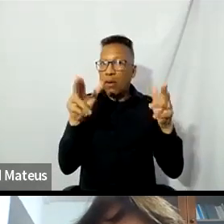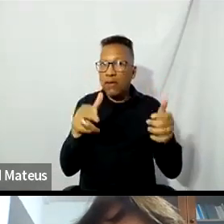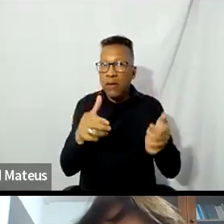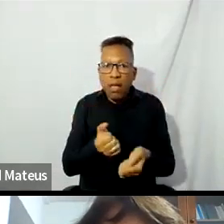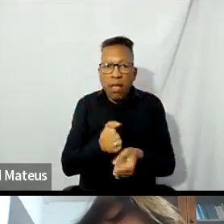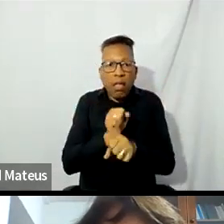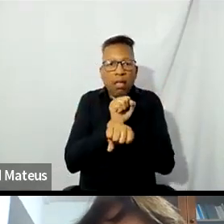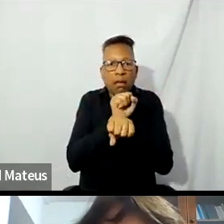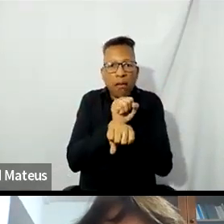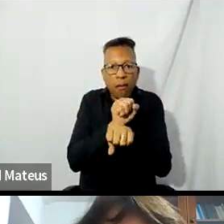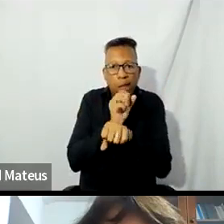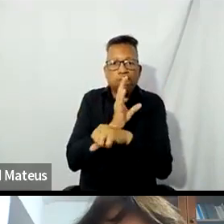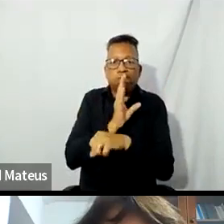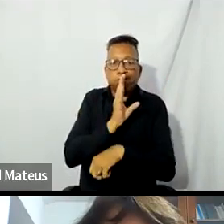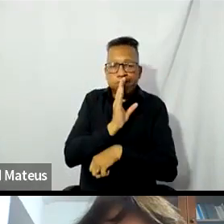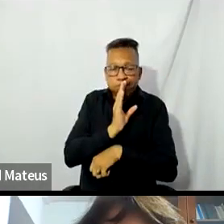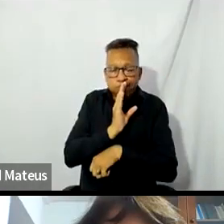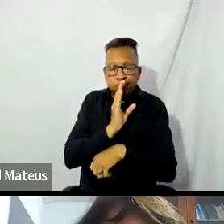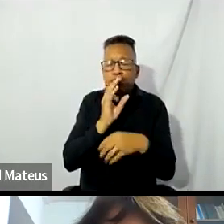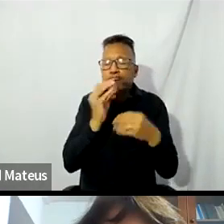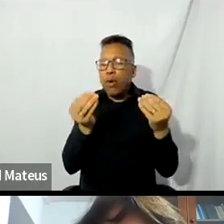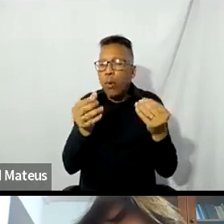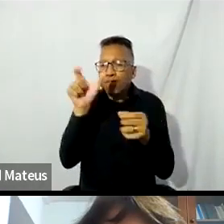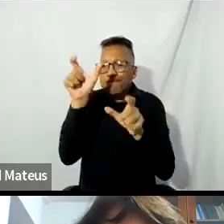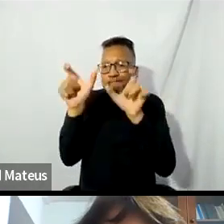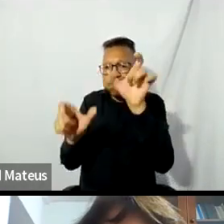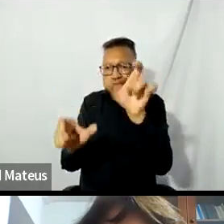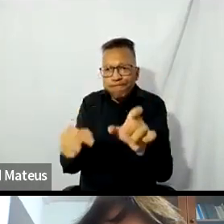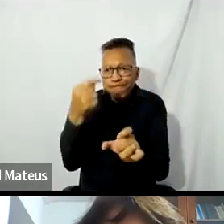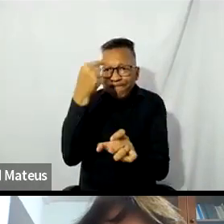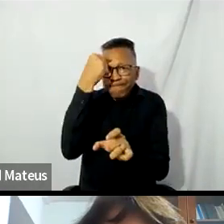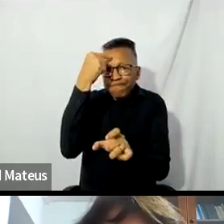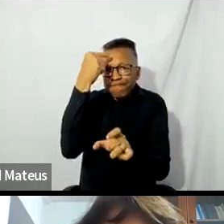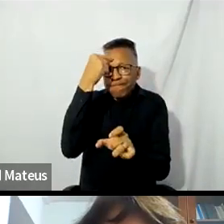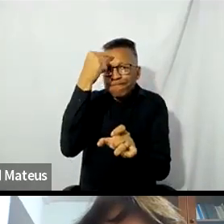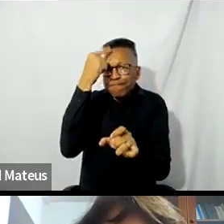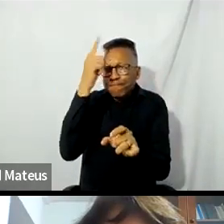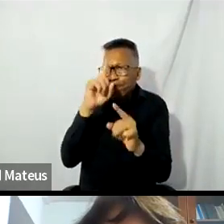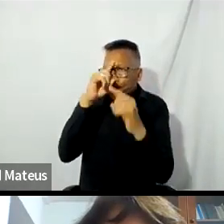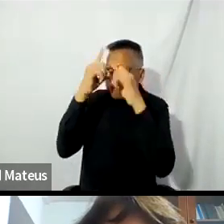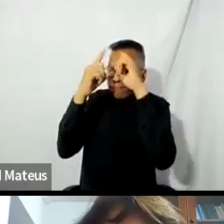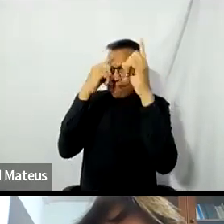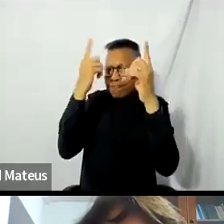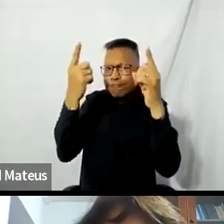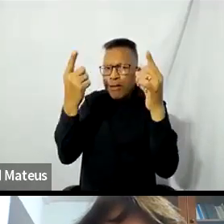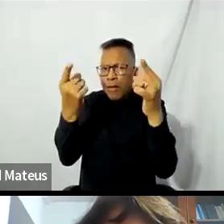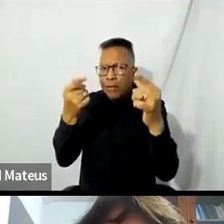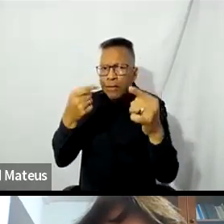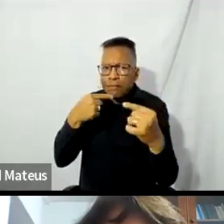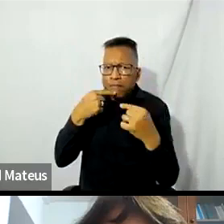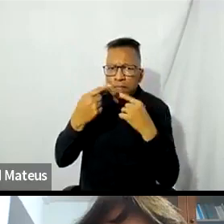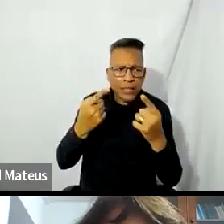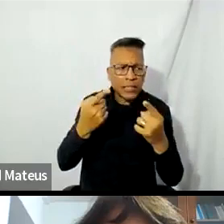know what is gonna happen? What kind of critical critical thinking can we actually develop this s kids if we're forbidden s kids if we're forbidden to